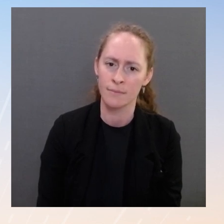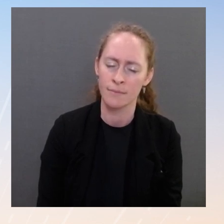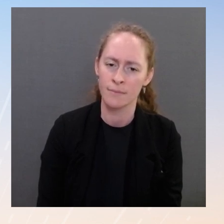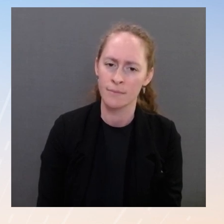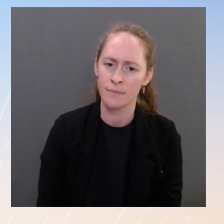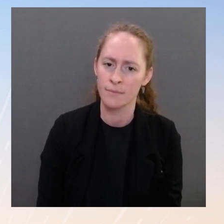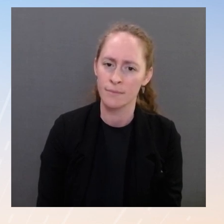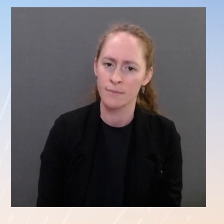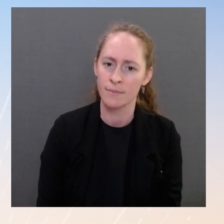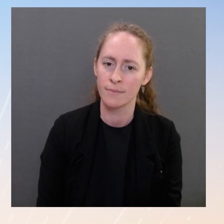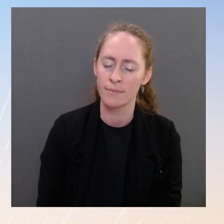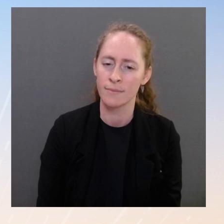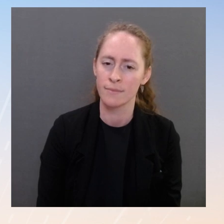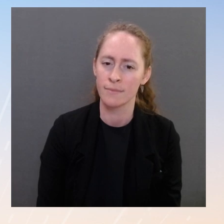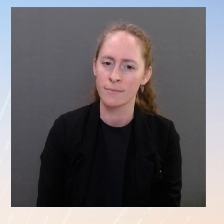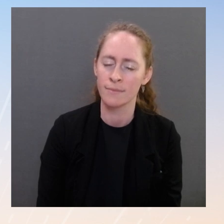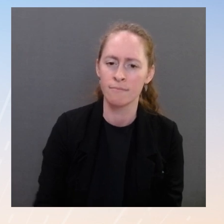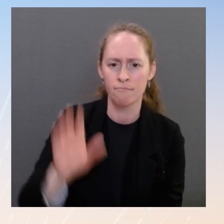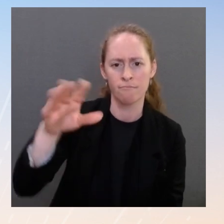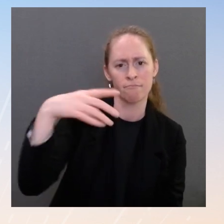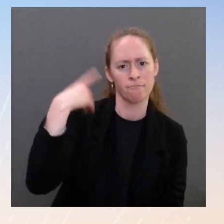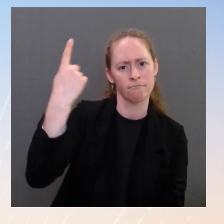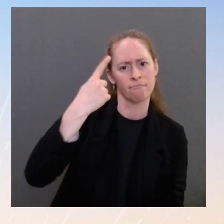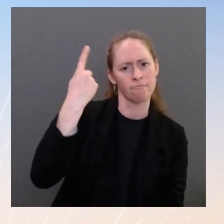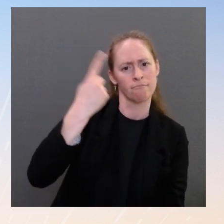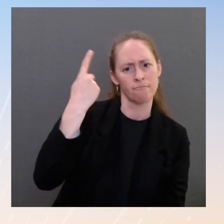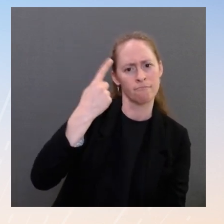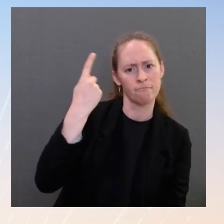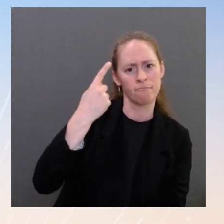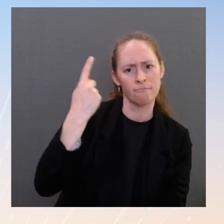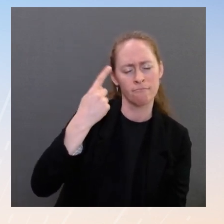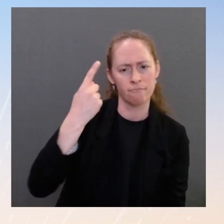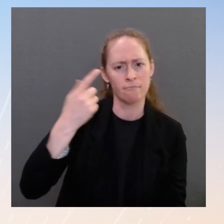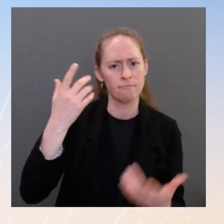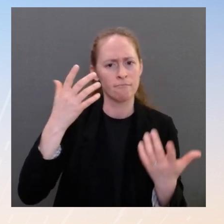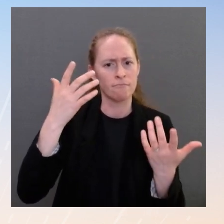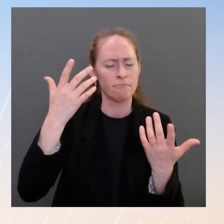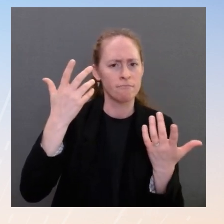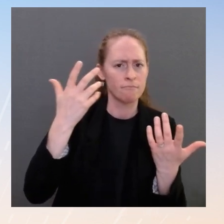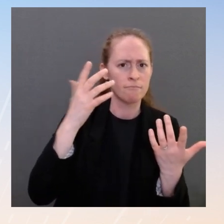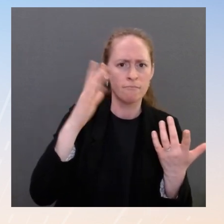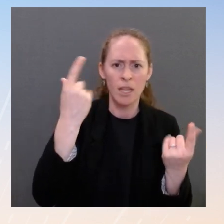considering everything with ? Ms. Psaki: Sure. I -- obviously, there are a range of considerations to provide